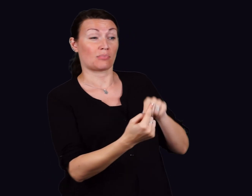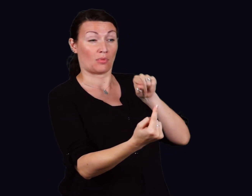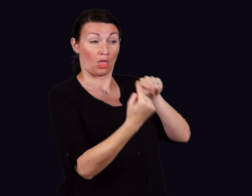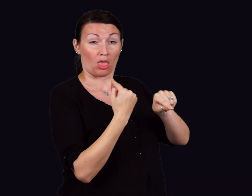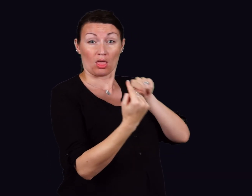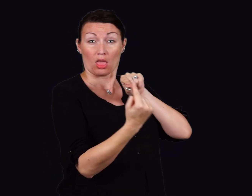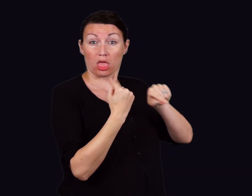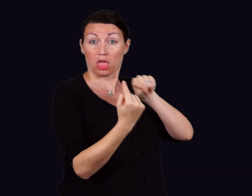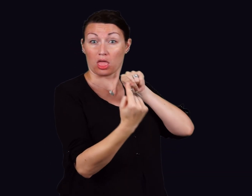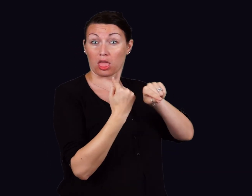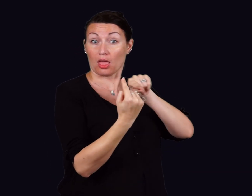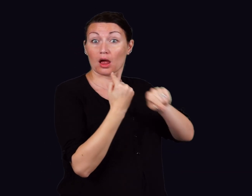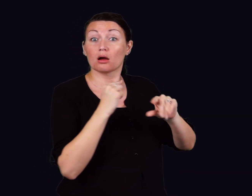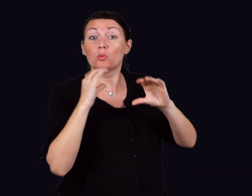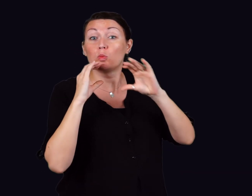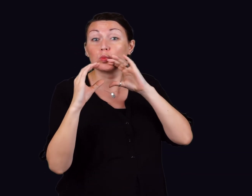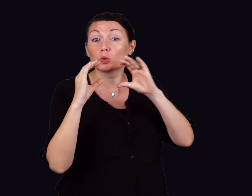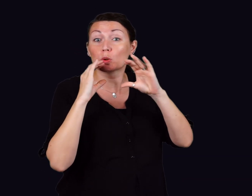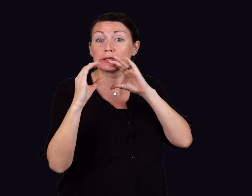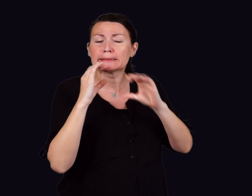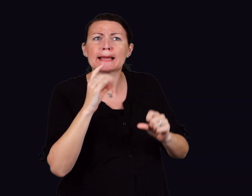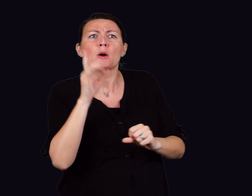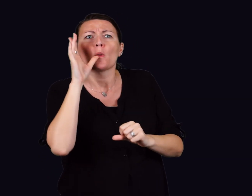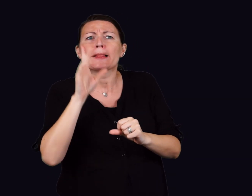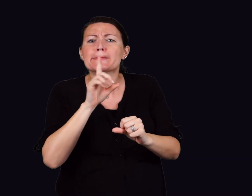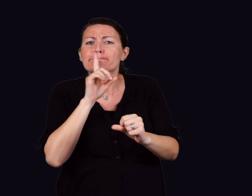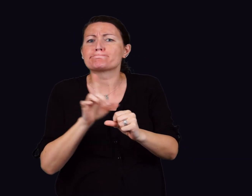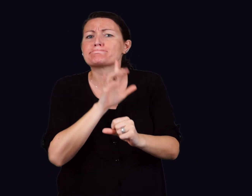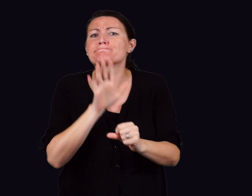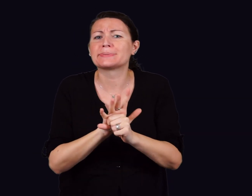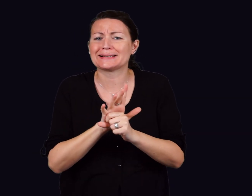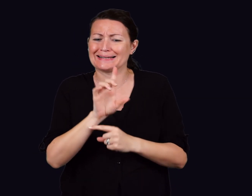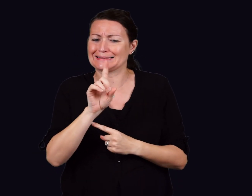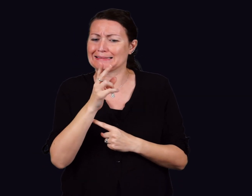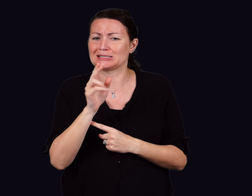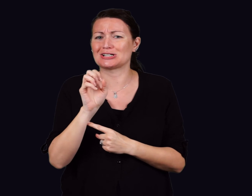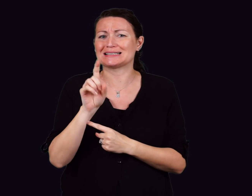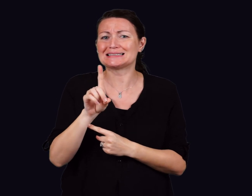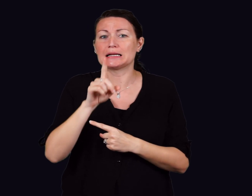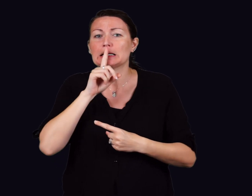This two-way communication will ensure that DHHSD